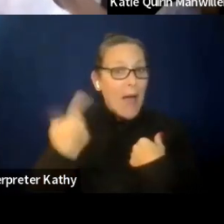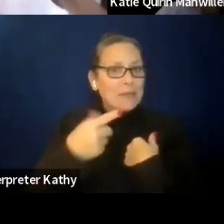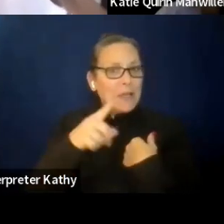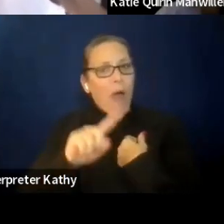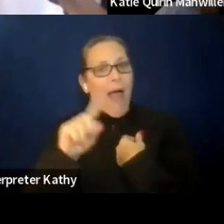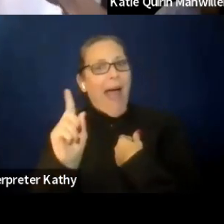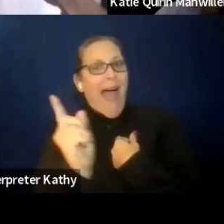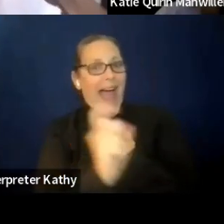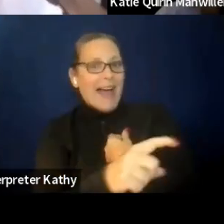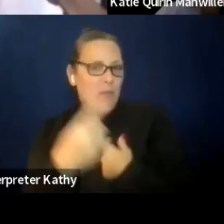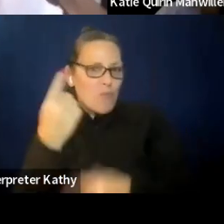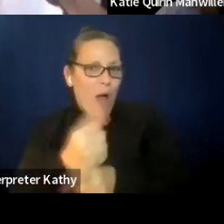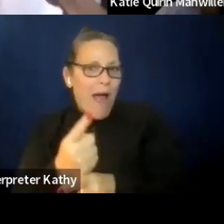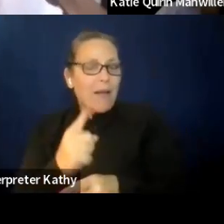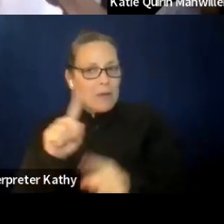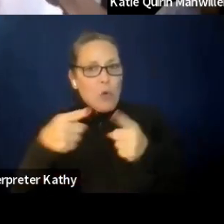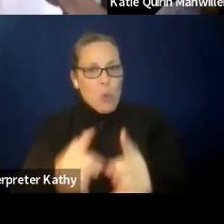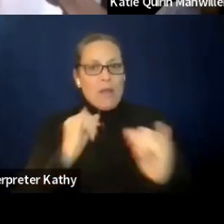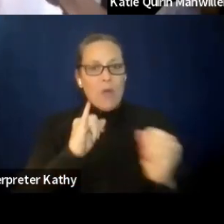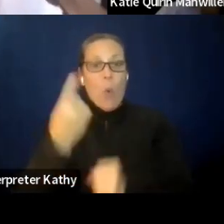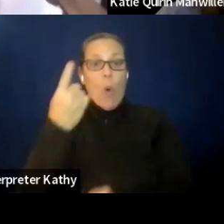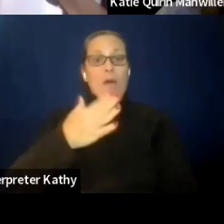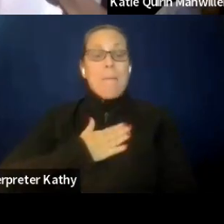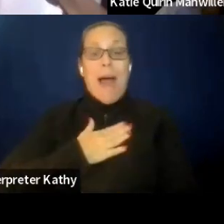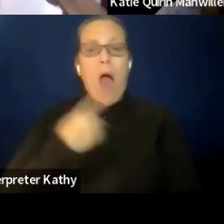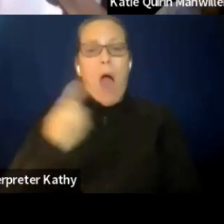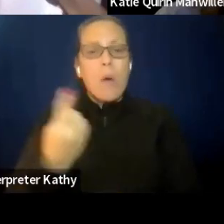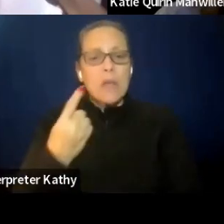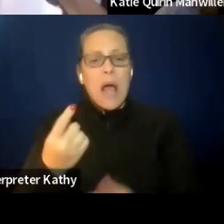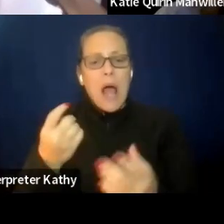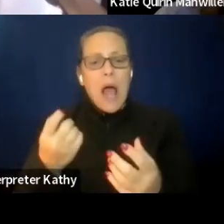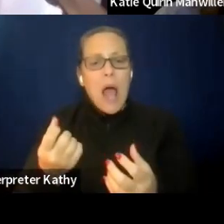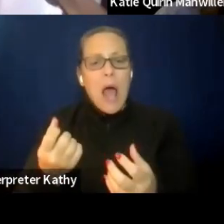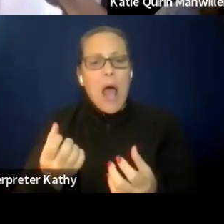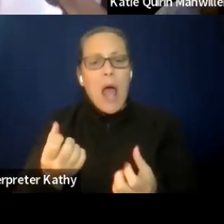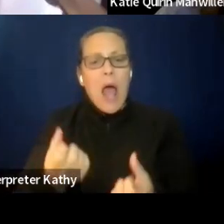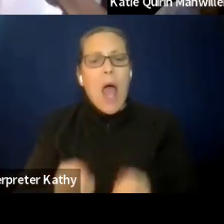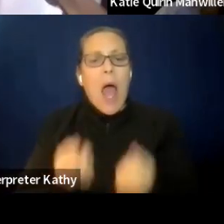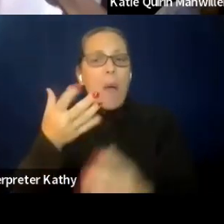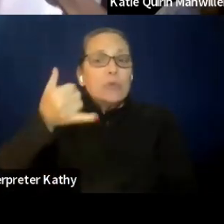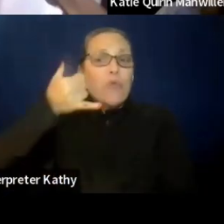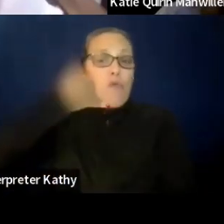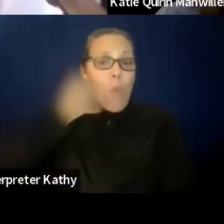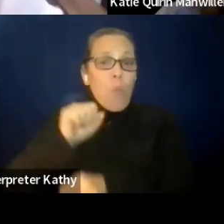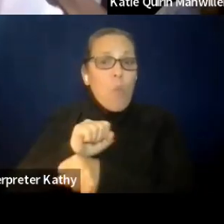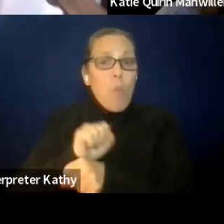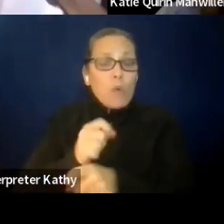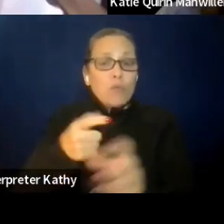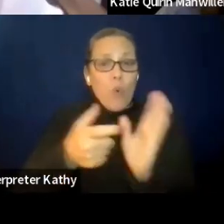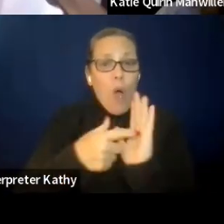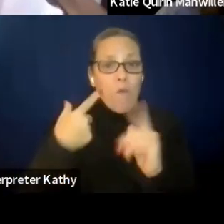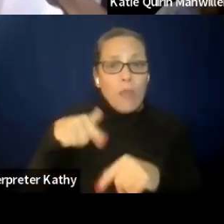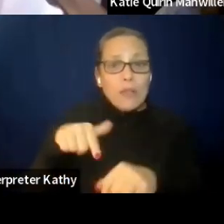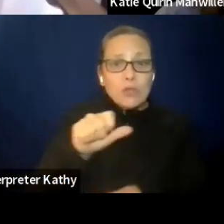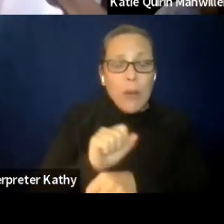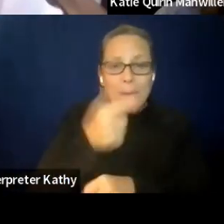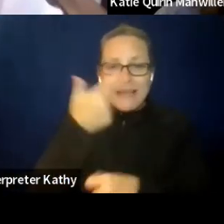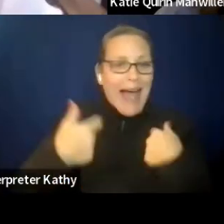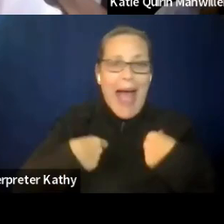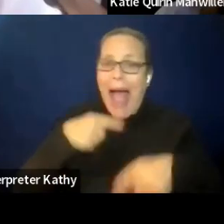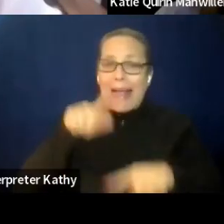they ask you questions, always -- always see -- always have a question to ask the interviewers. And my -- one of mine was